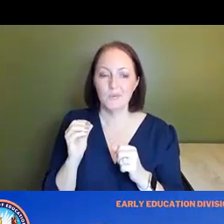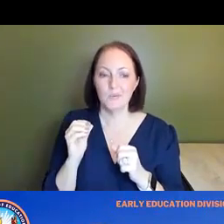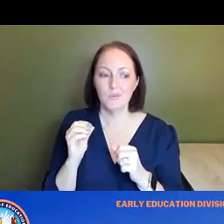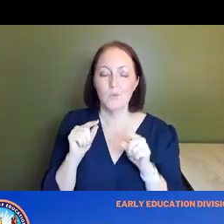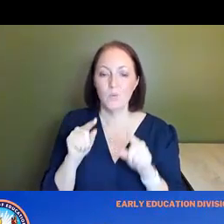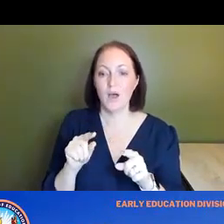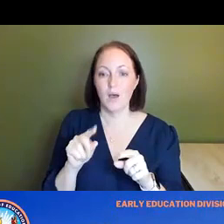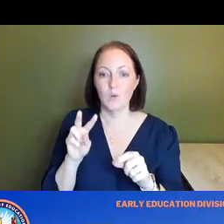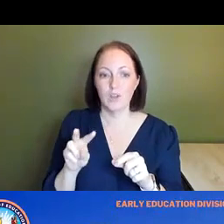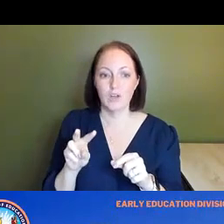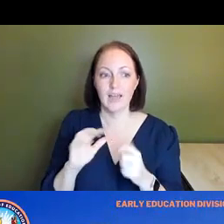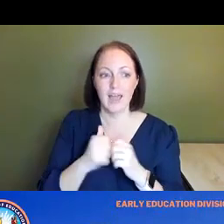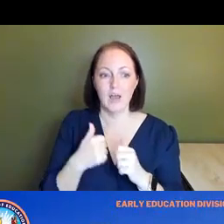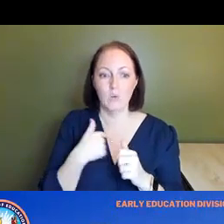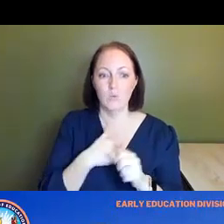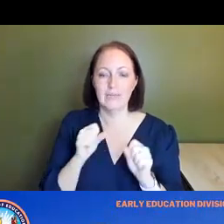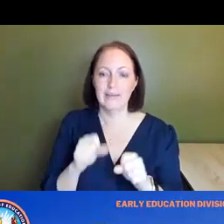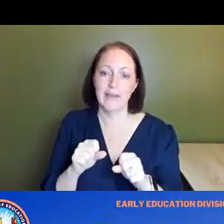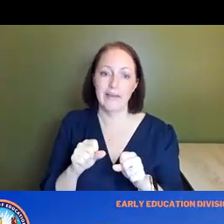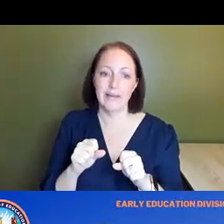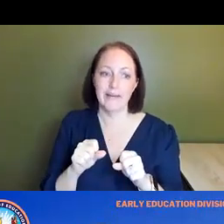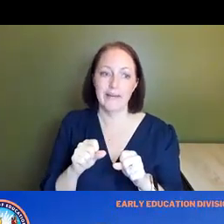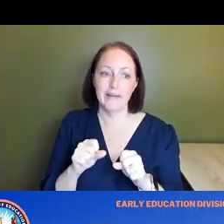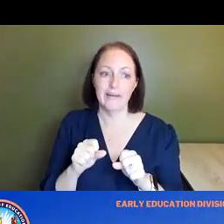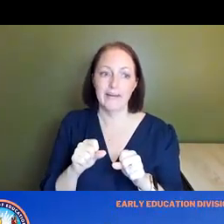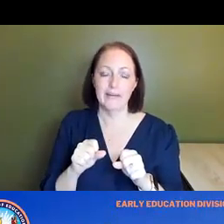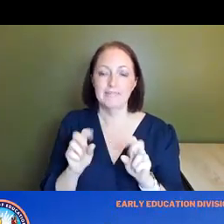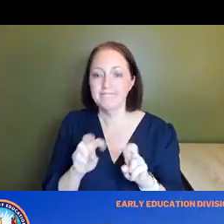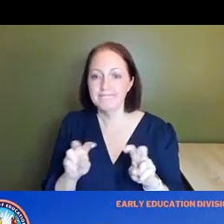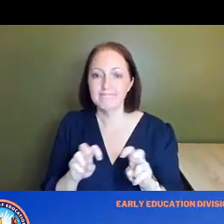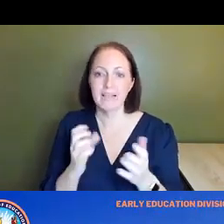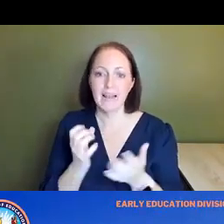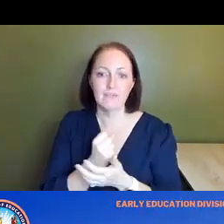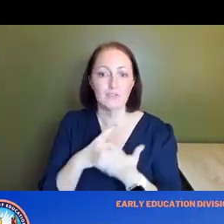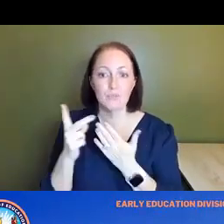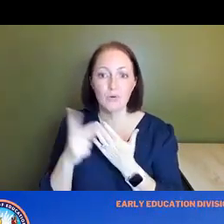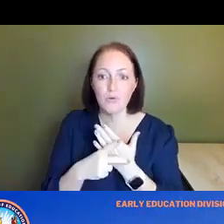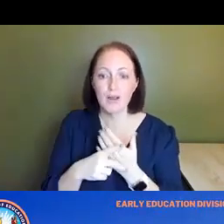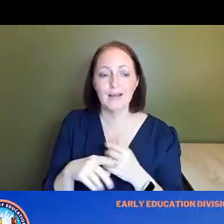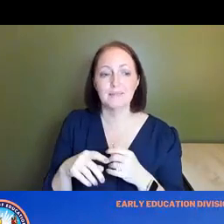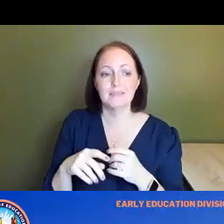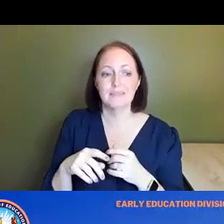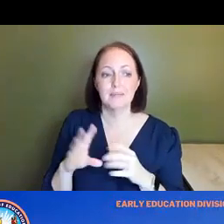at how we can look look more at how we can leverage programs that are providing direct